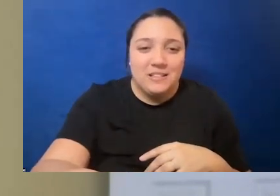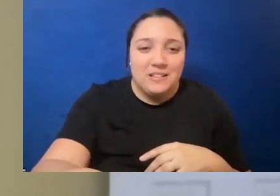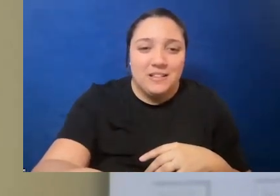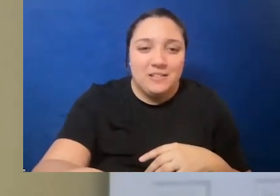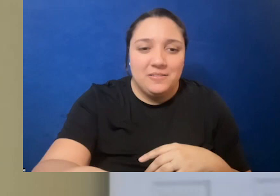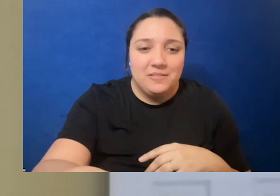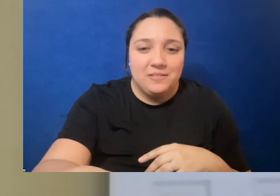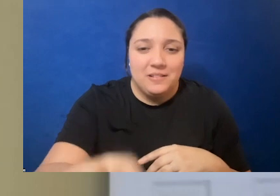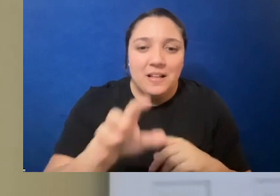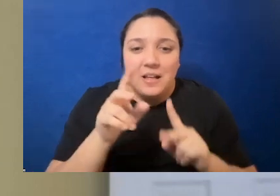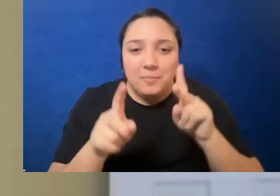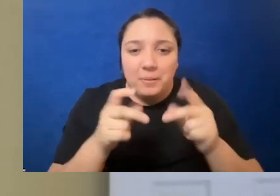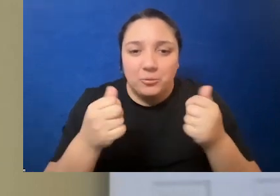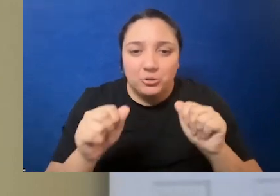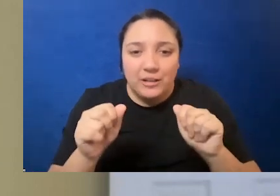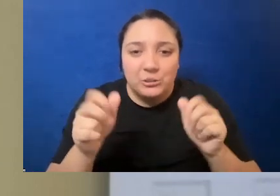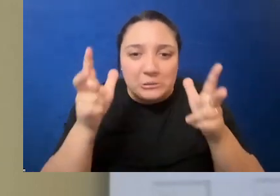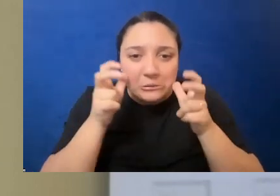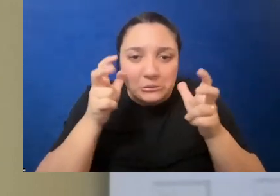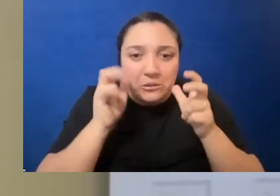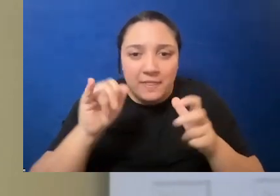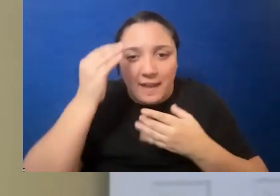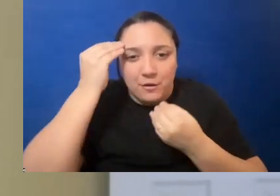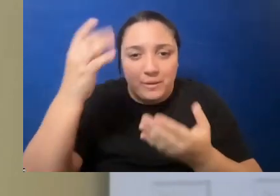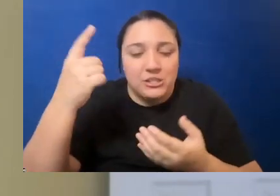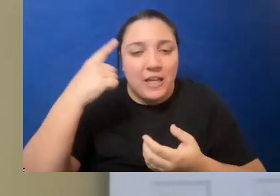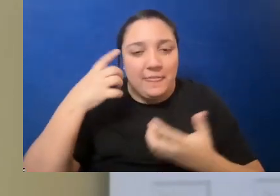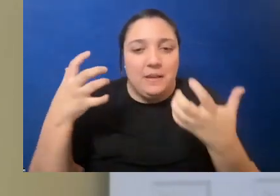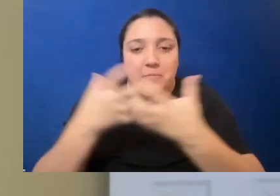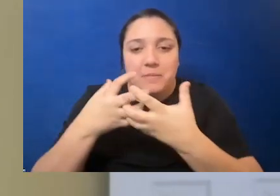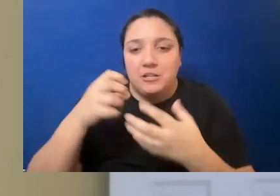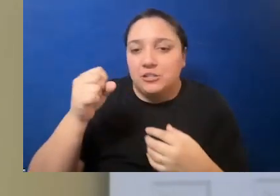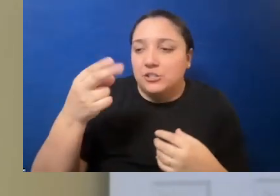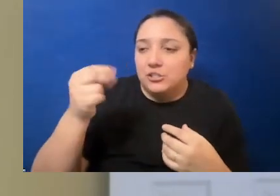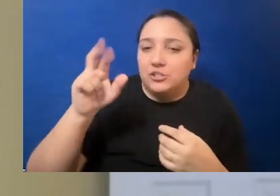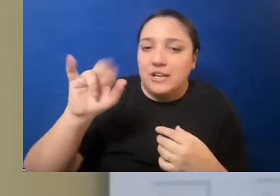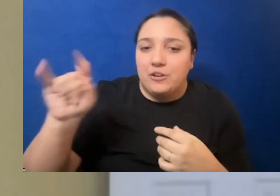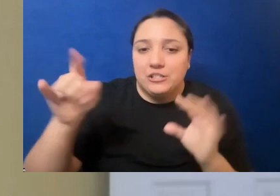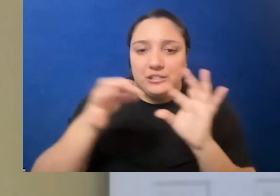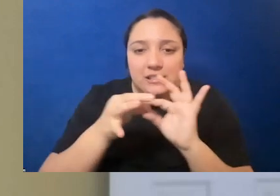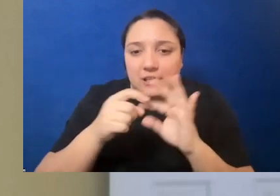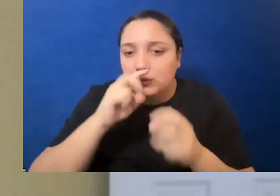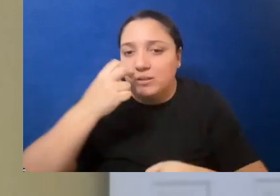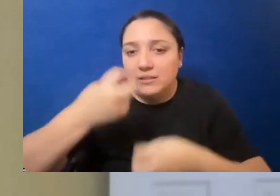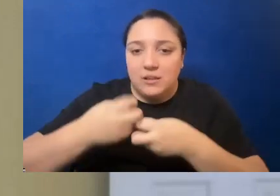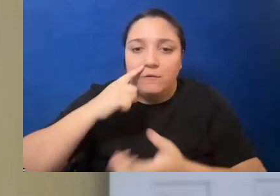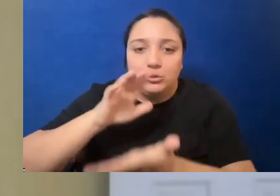ARE ATTENDING AND TRYING TO GET THIS INFORMATION. I THINK AS SHARI POINTED IT IS A